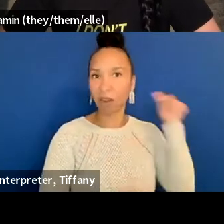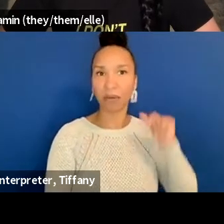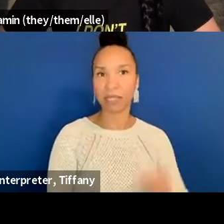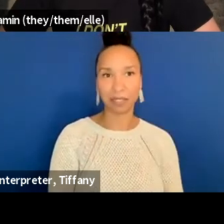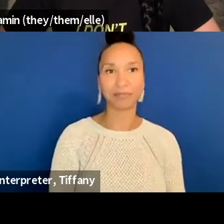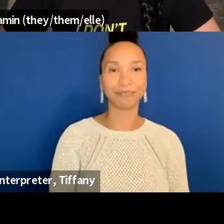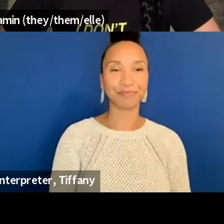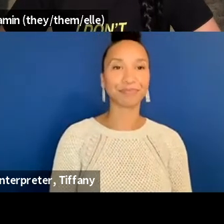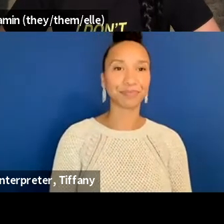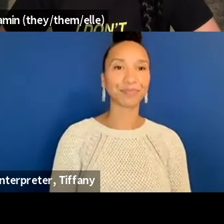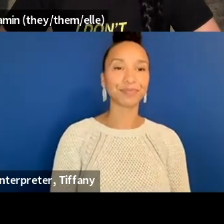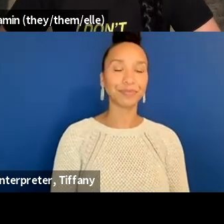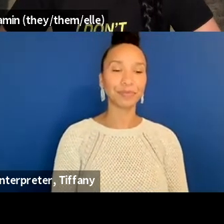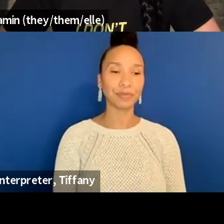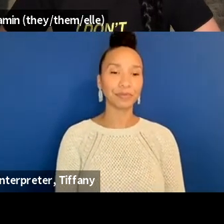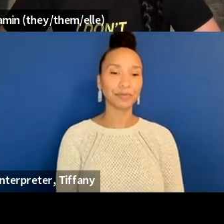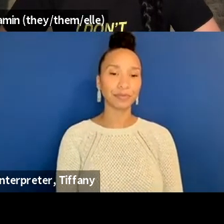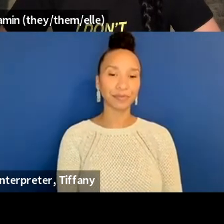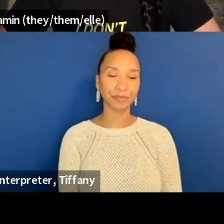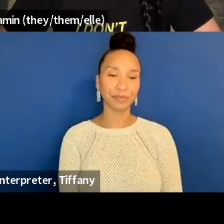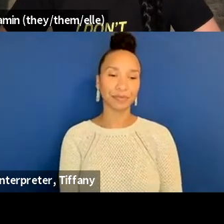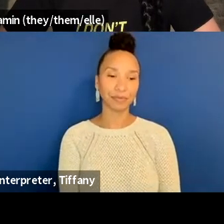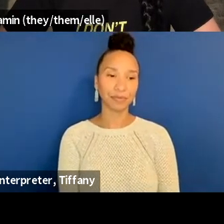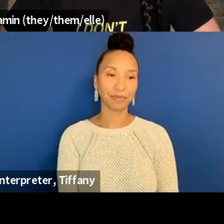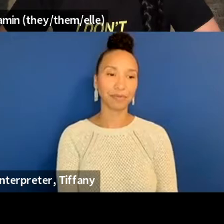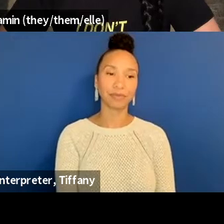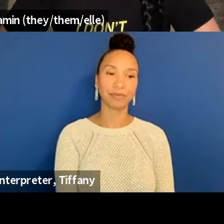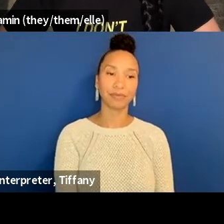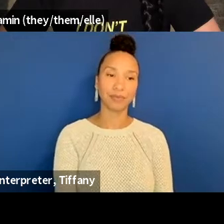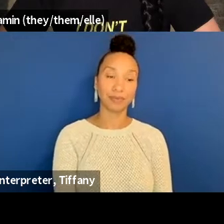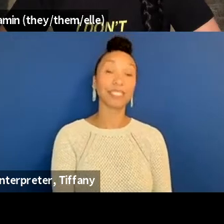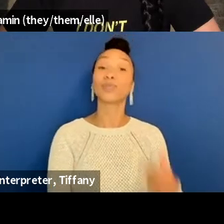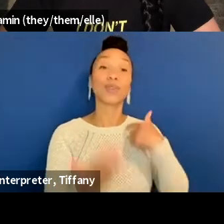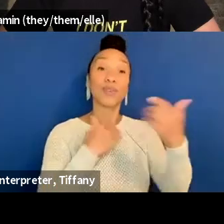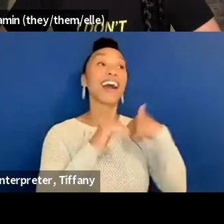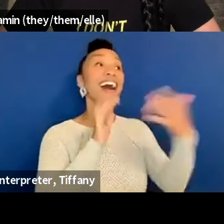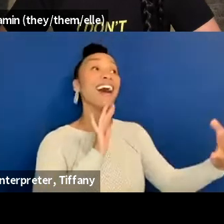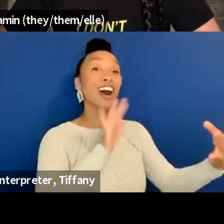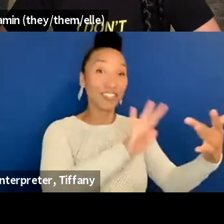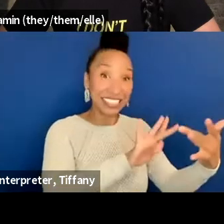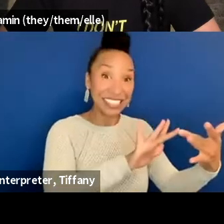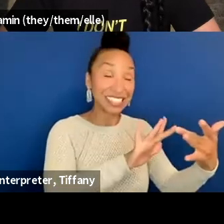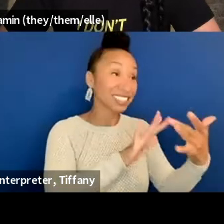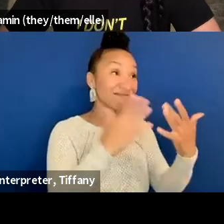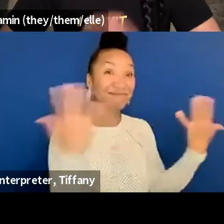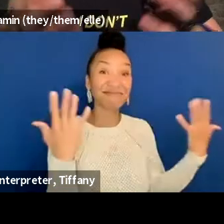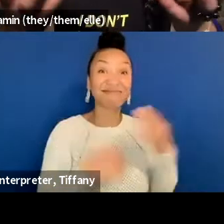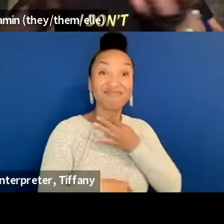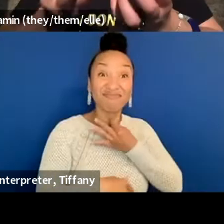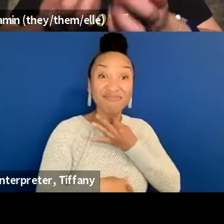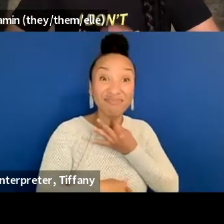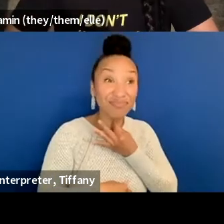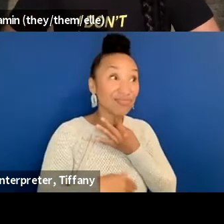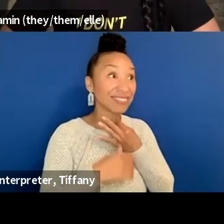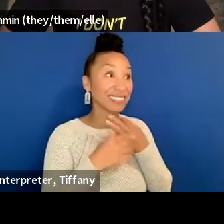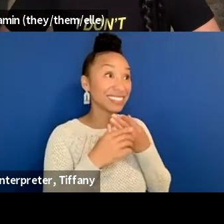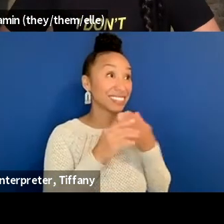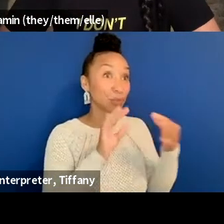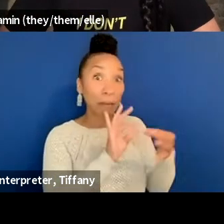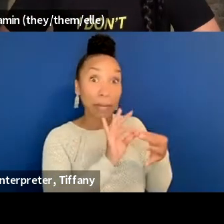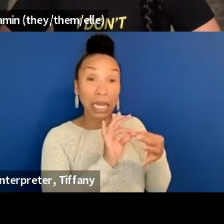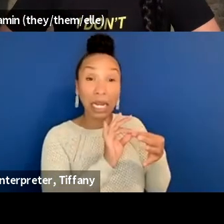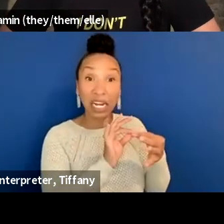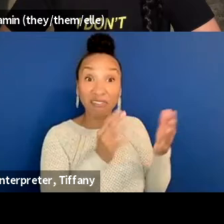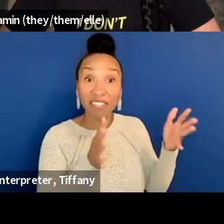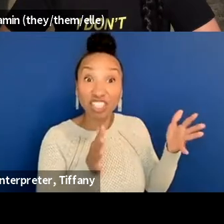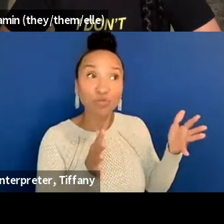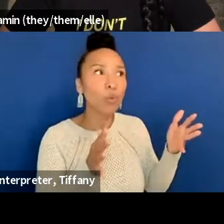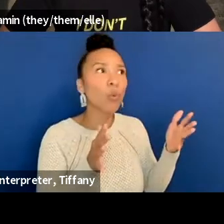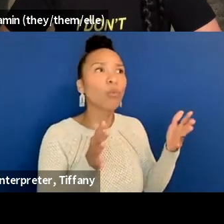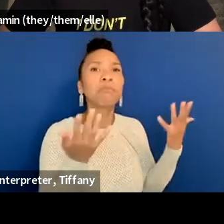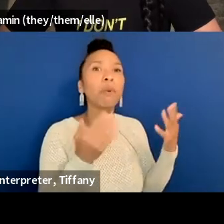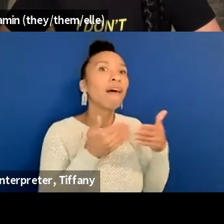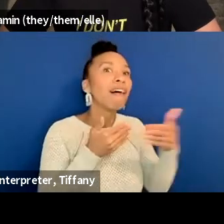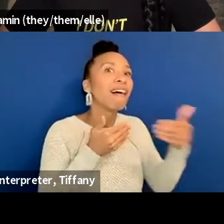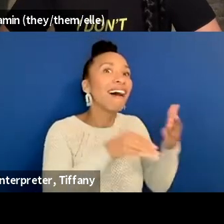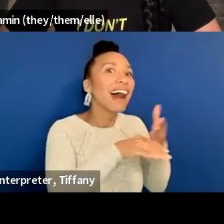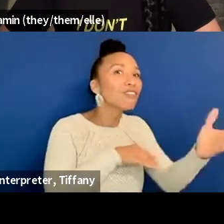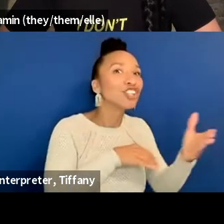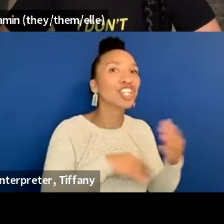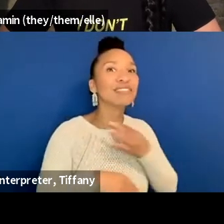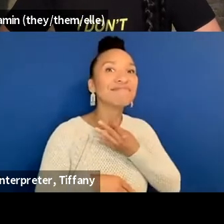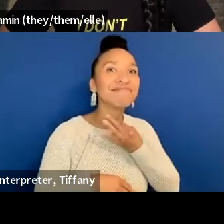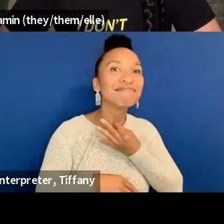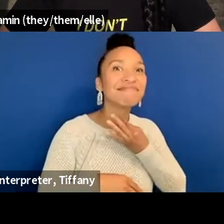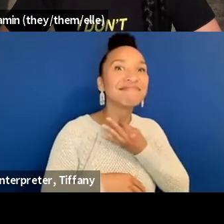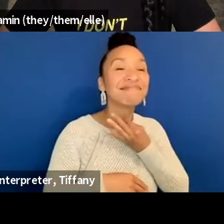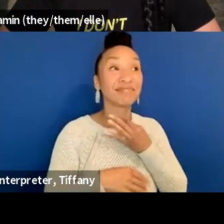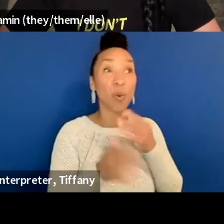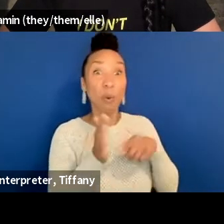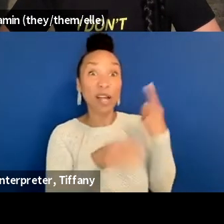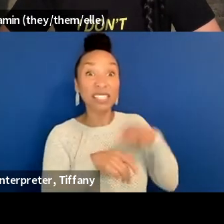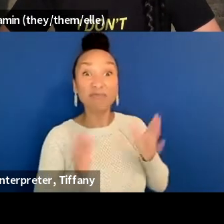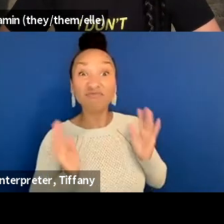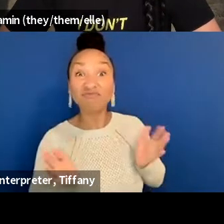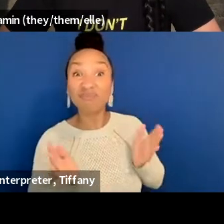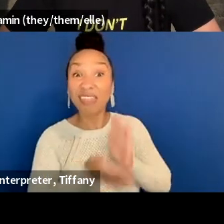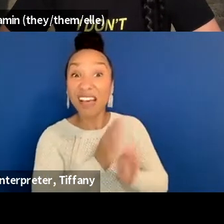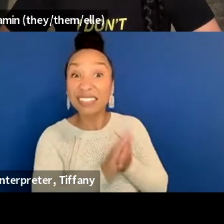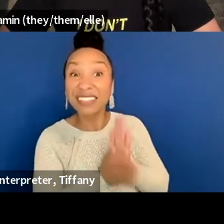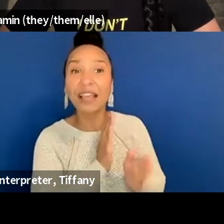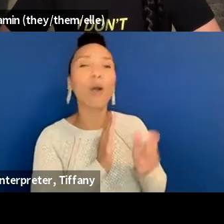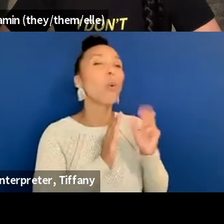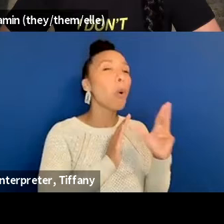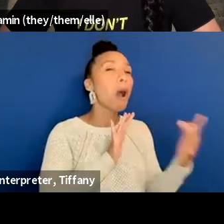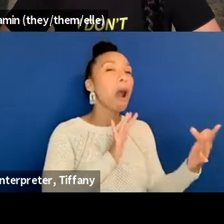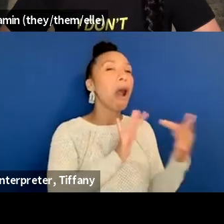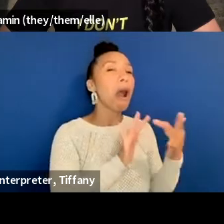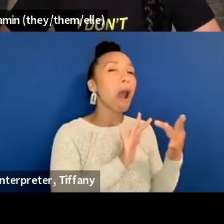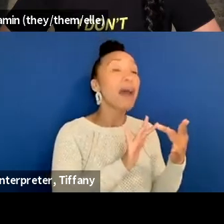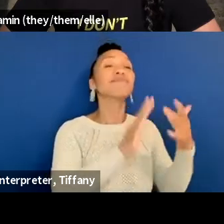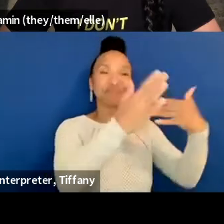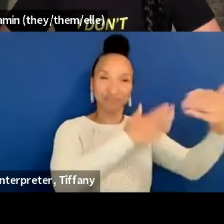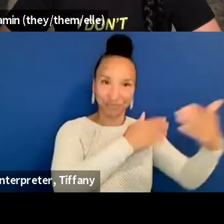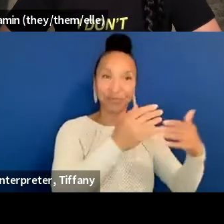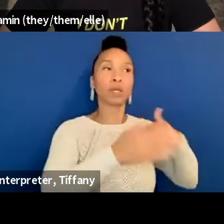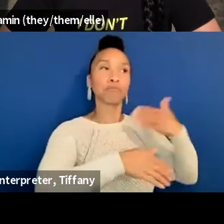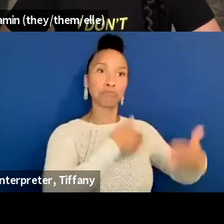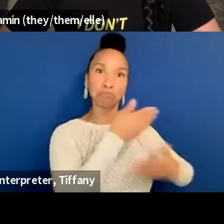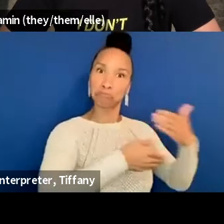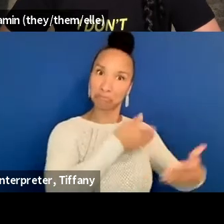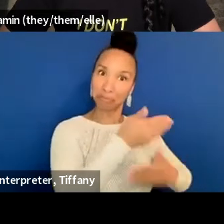Benjamin (they/them/elle): You know what what will happen, well, we just have a really good conversation, or what and through talking the xena merged really as a way to defy digital space that we were meeting each other in we have not been in physical space with one another.